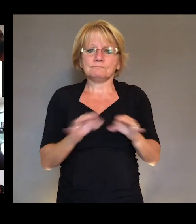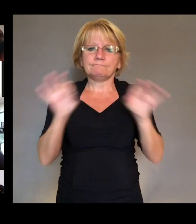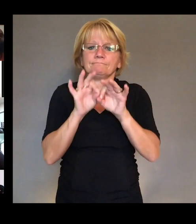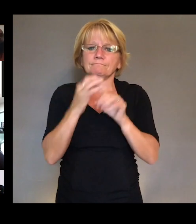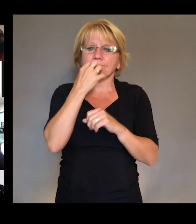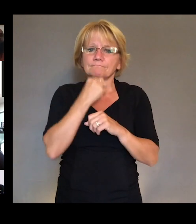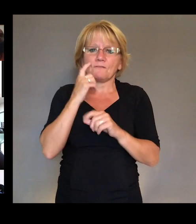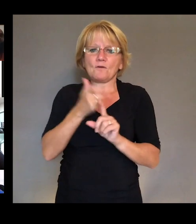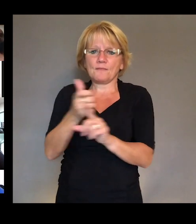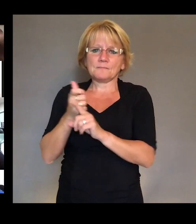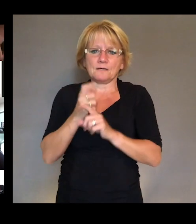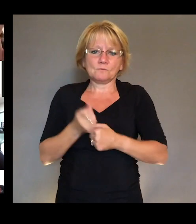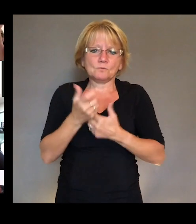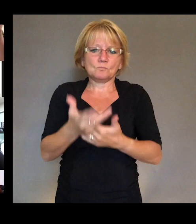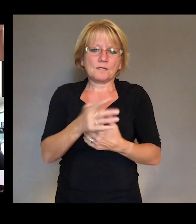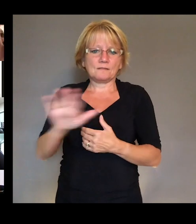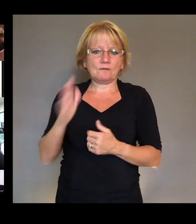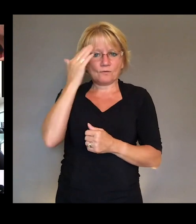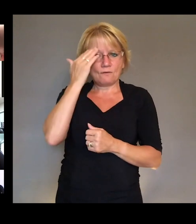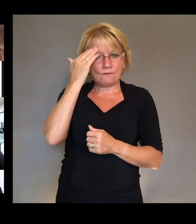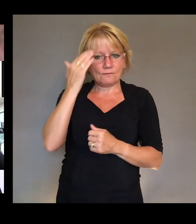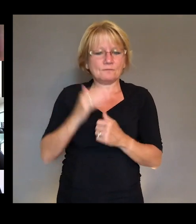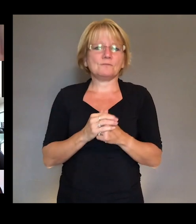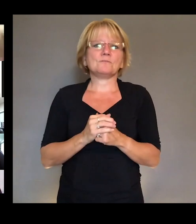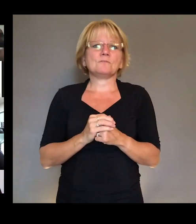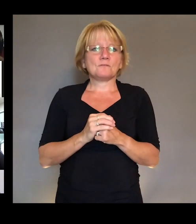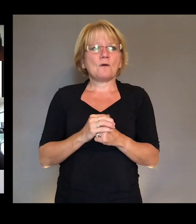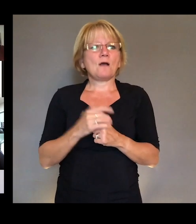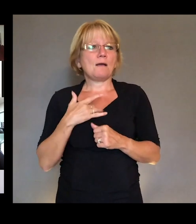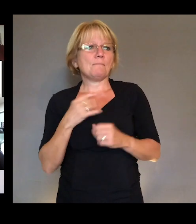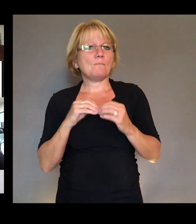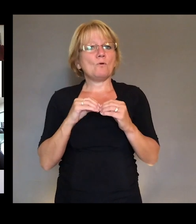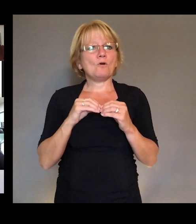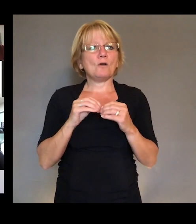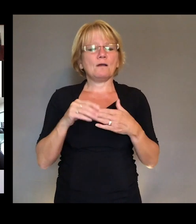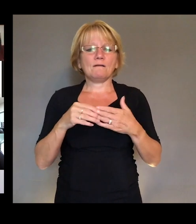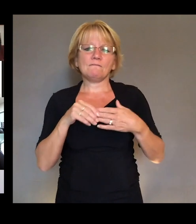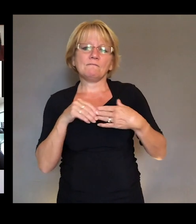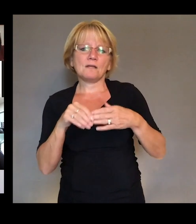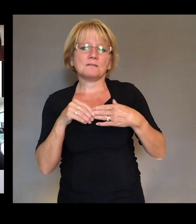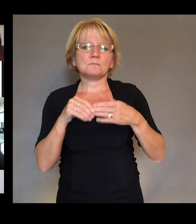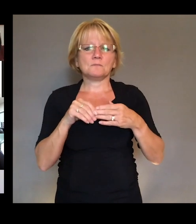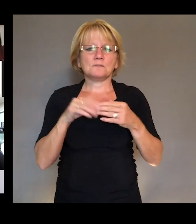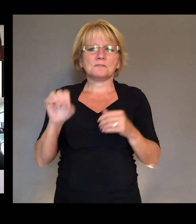that will allow them to express their knowledge. So in that sense, I am more of a flexible pedagogue